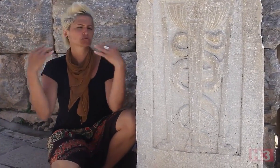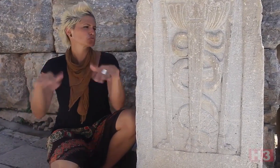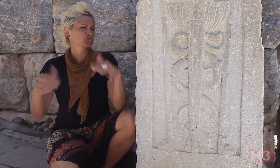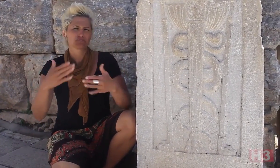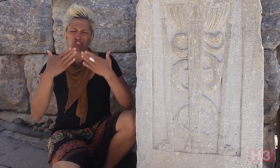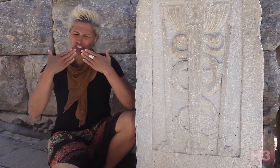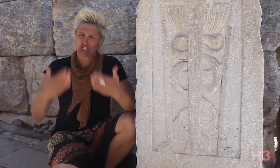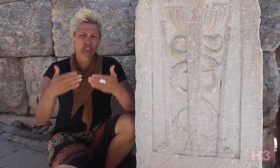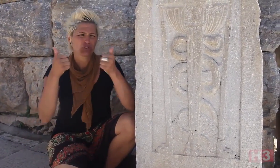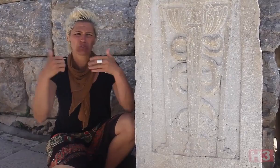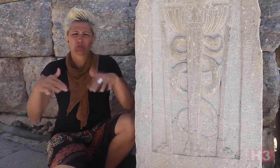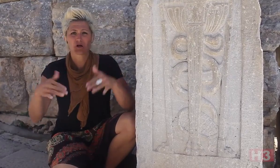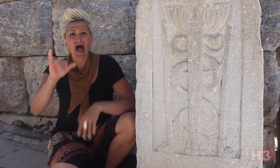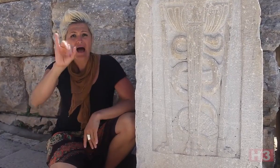They excelled.